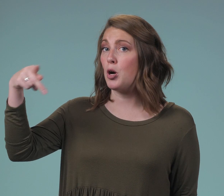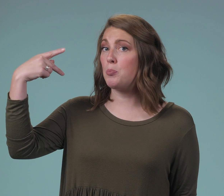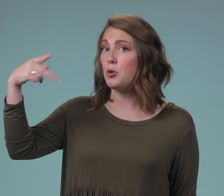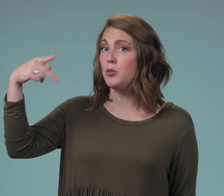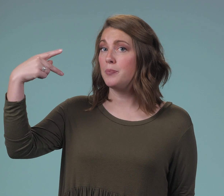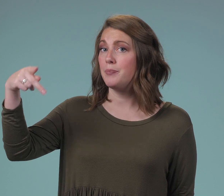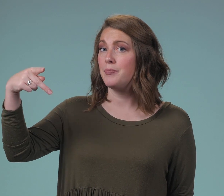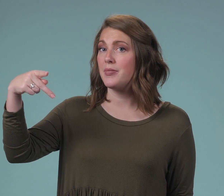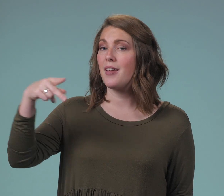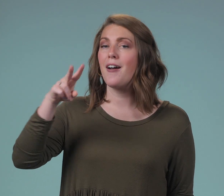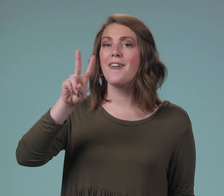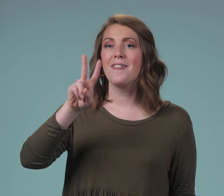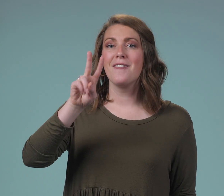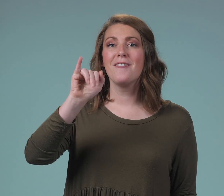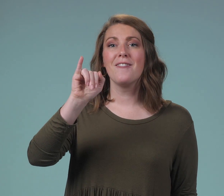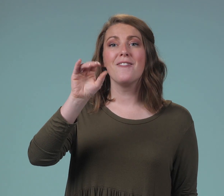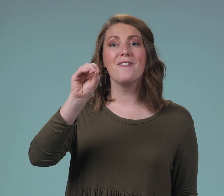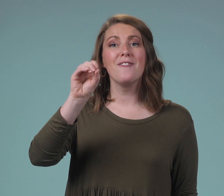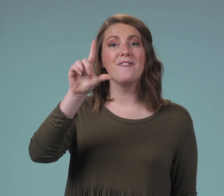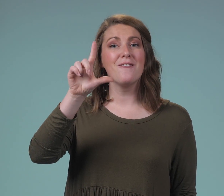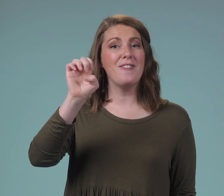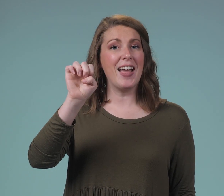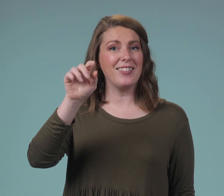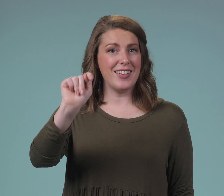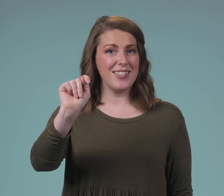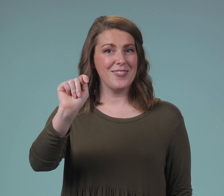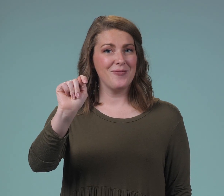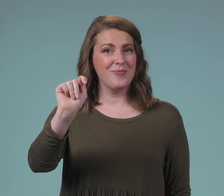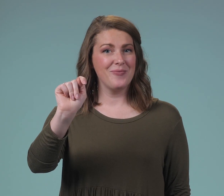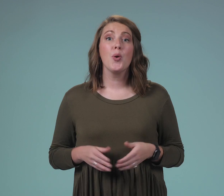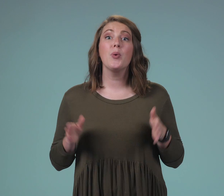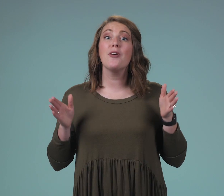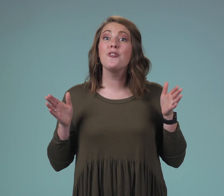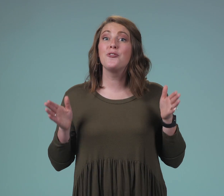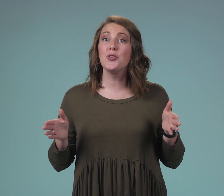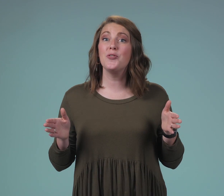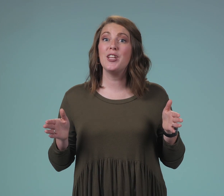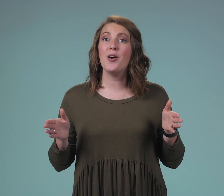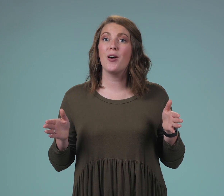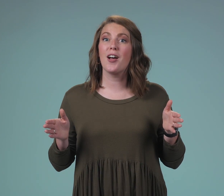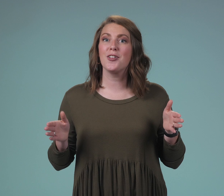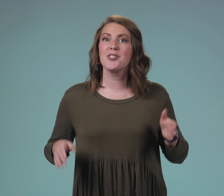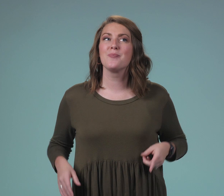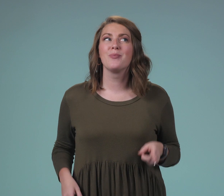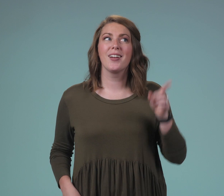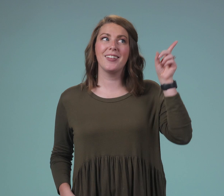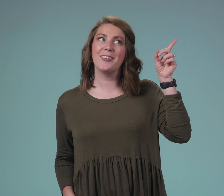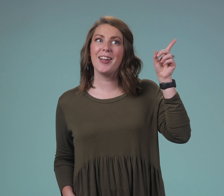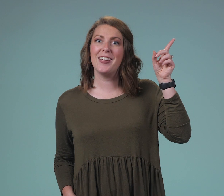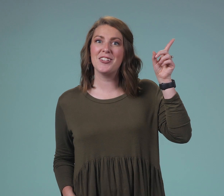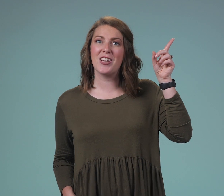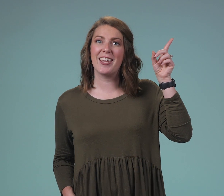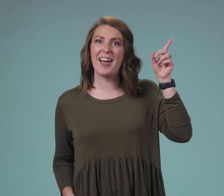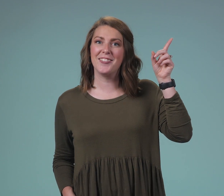purple v-i-o-l-e-t. We have a full video on colors. Click right here to check it out.